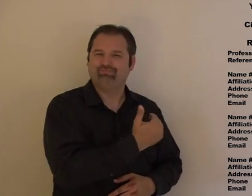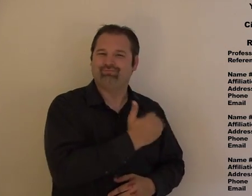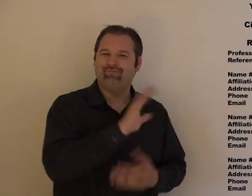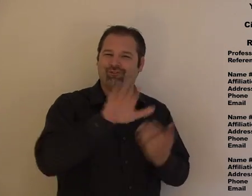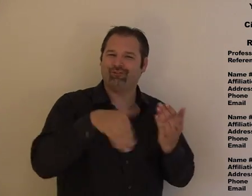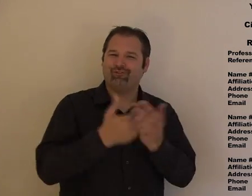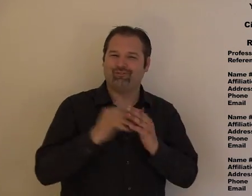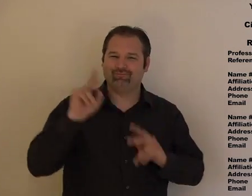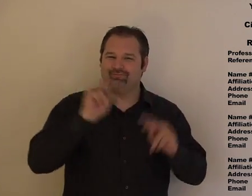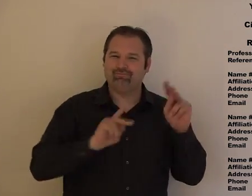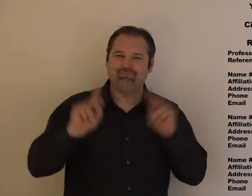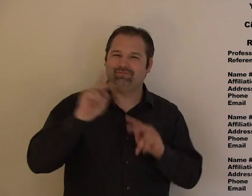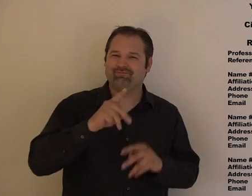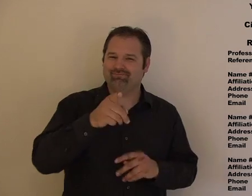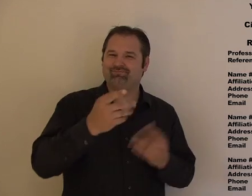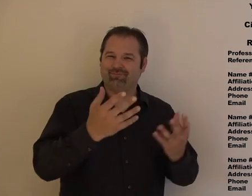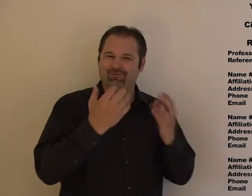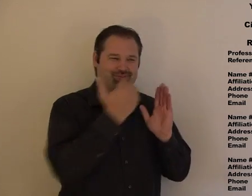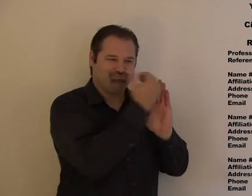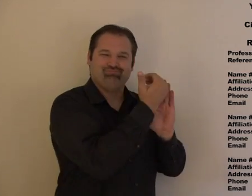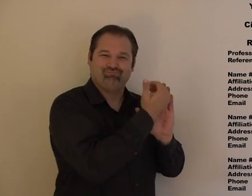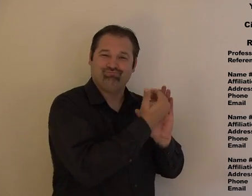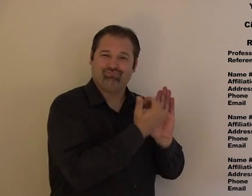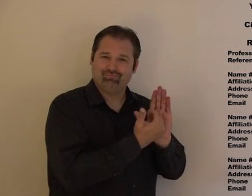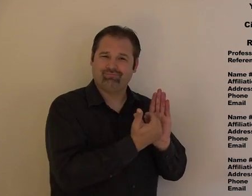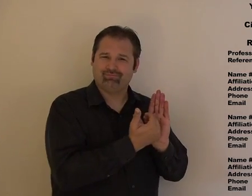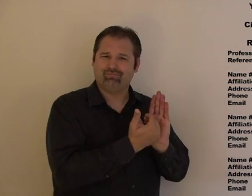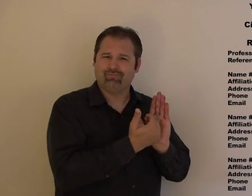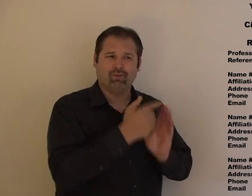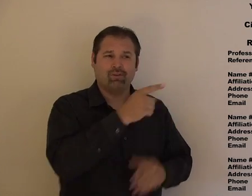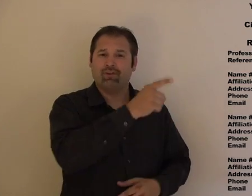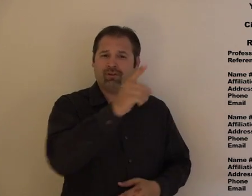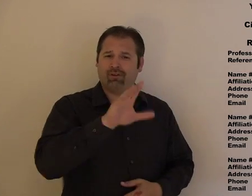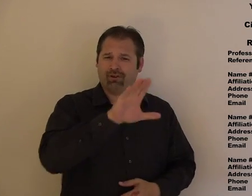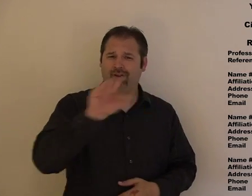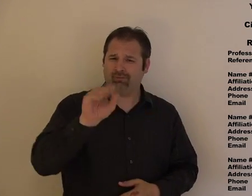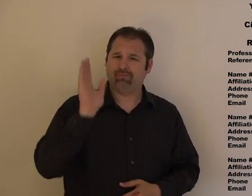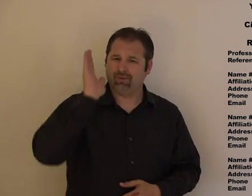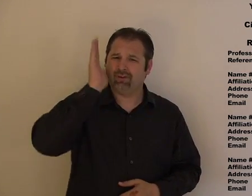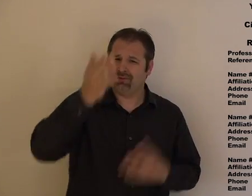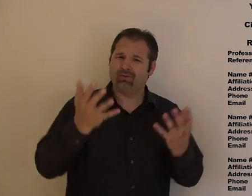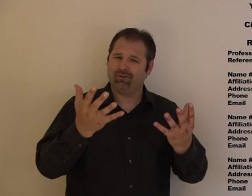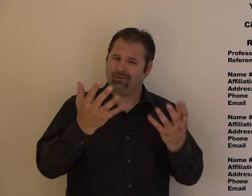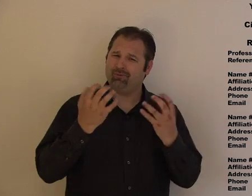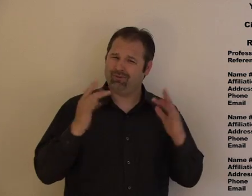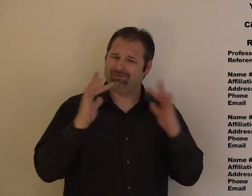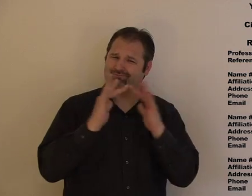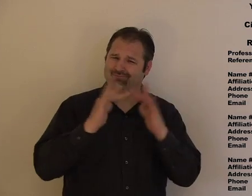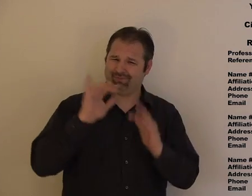provide them with the following information.